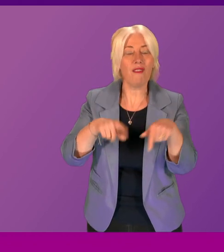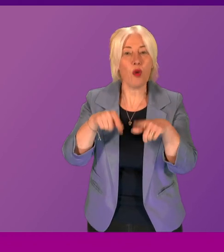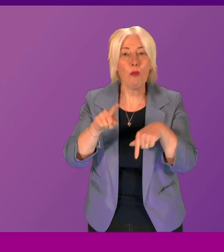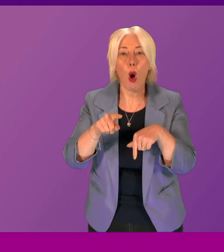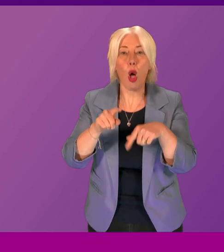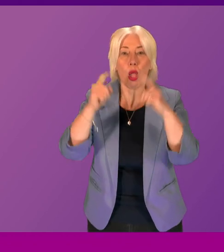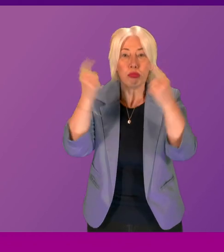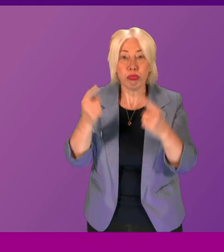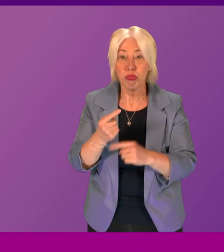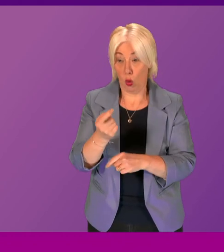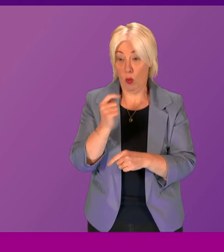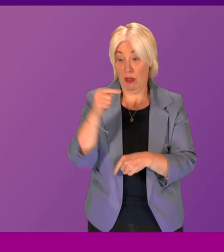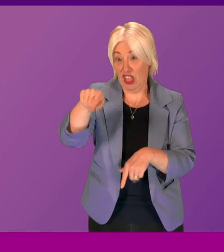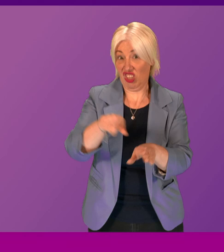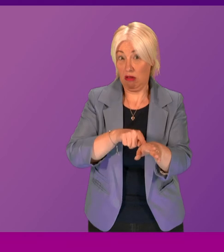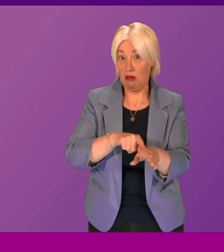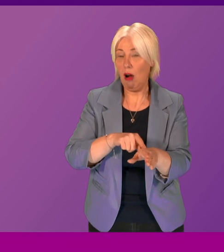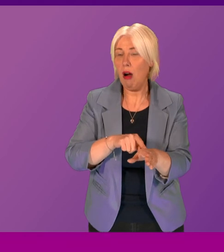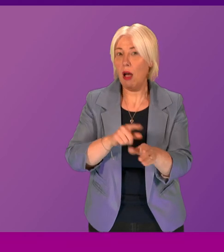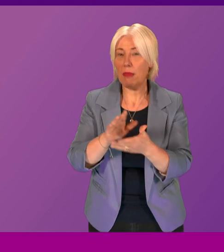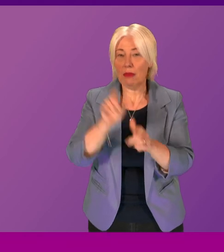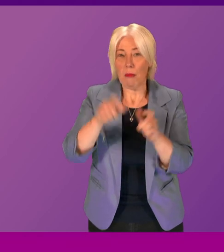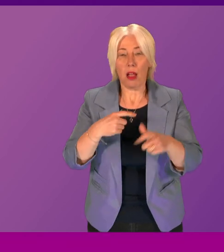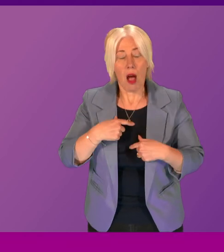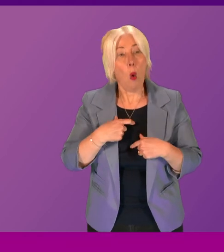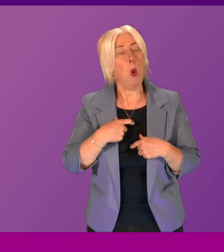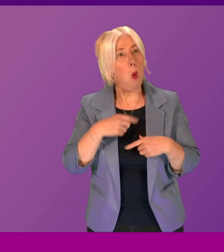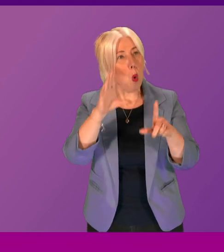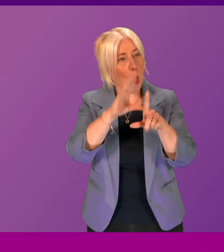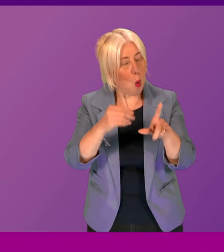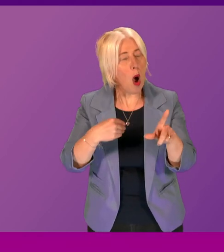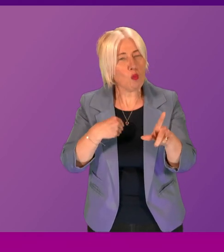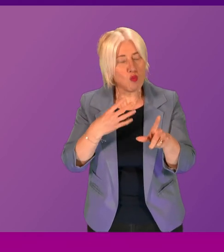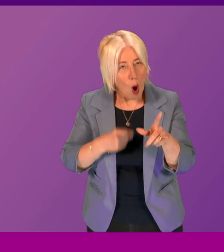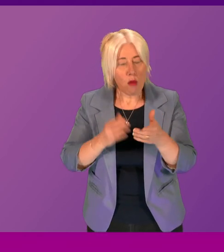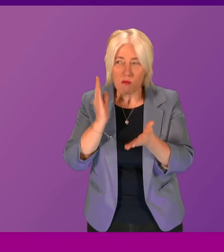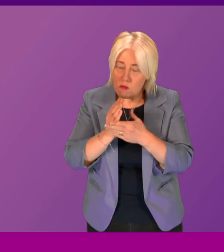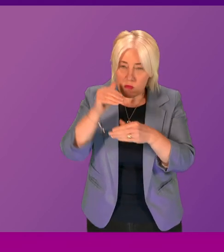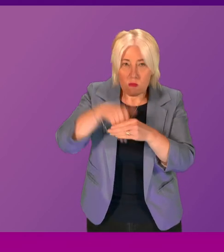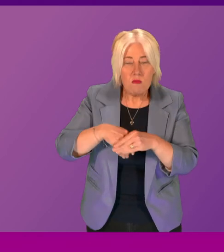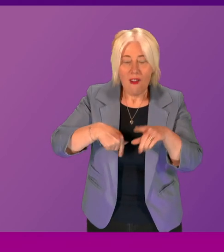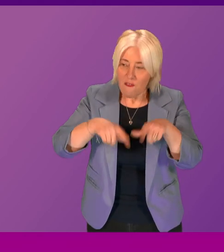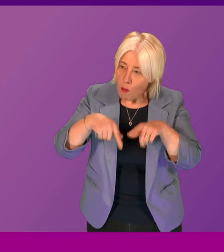coming up this year, could inspire a whole generation of boys and girls to take up the sport.